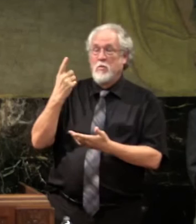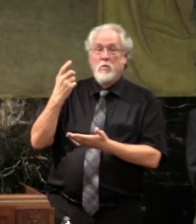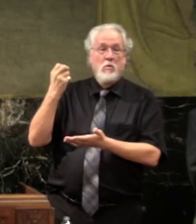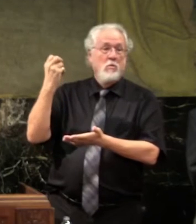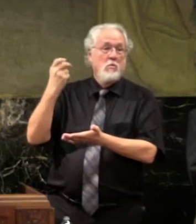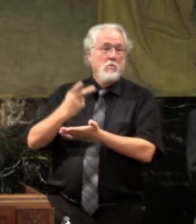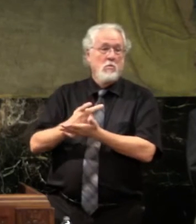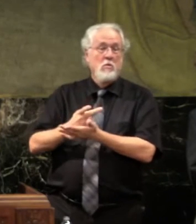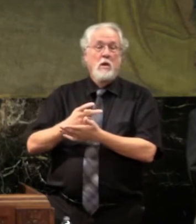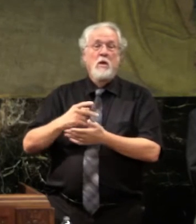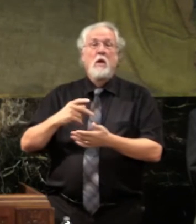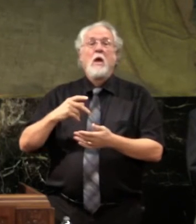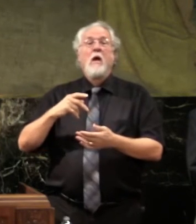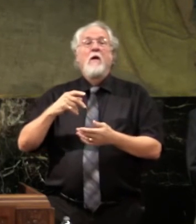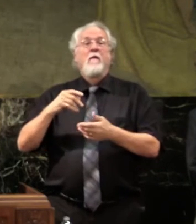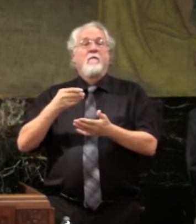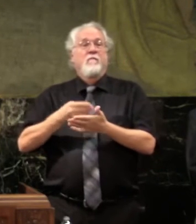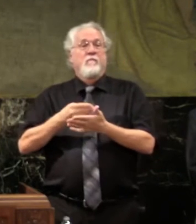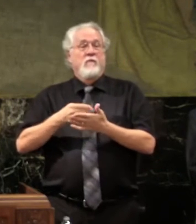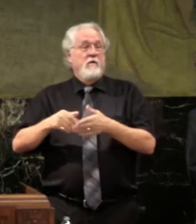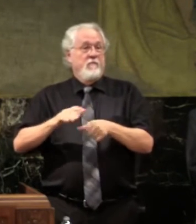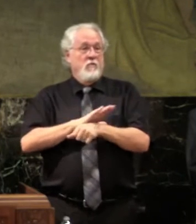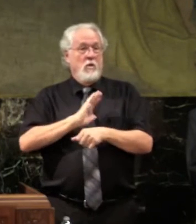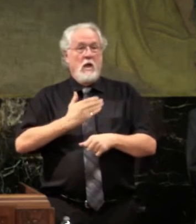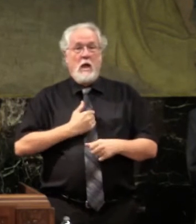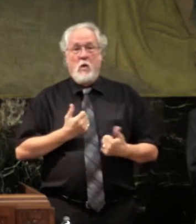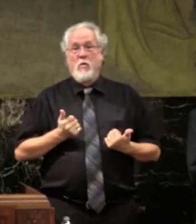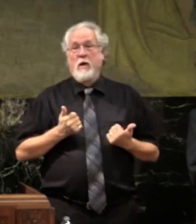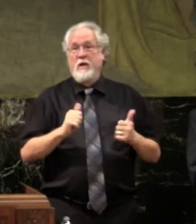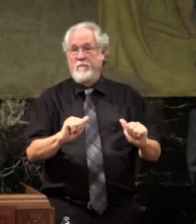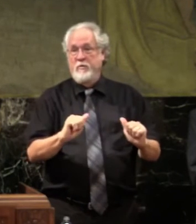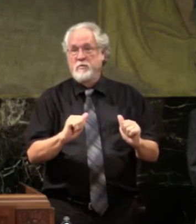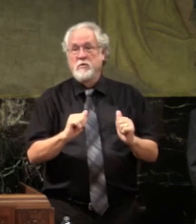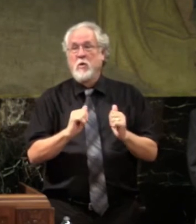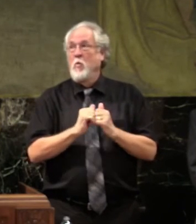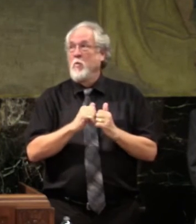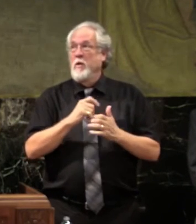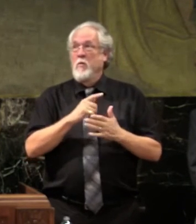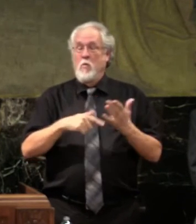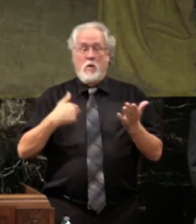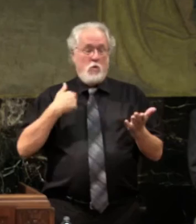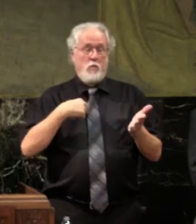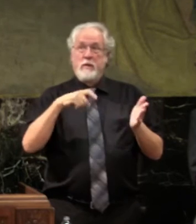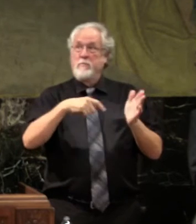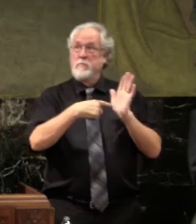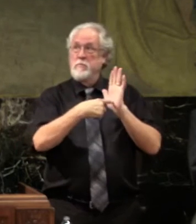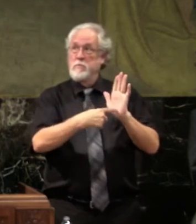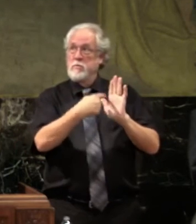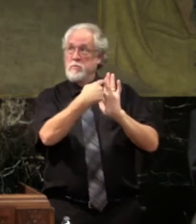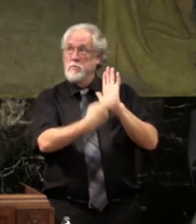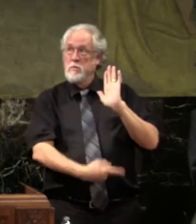fund our recovery efforts and in accordance with the needs that we can demonstrate and also in accordance with